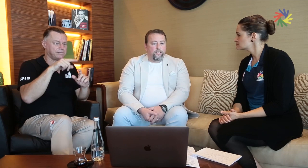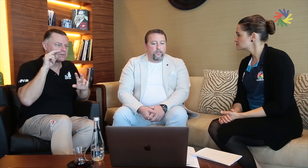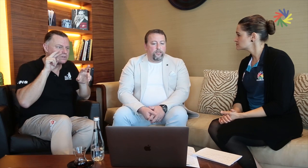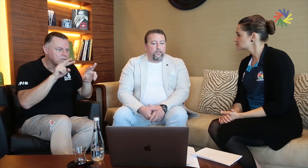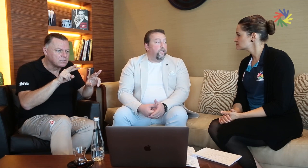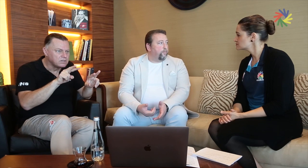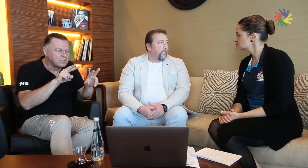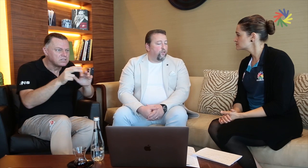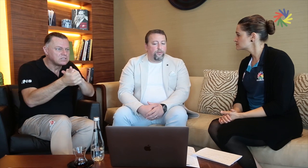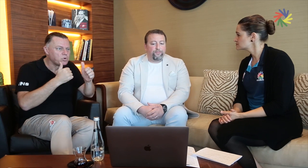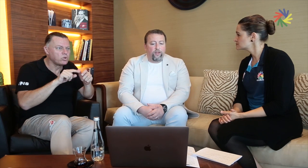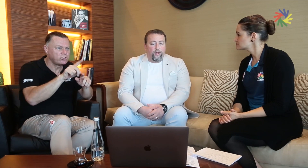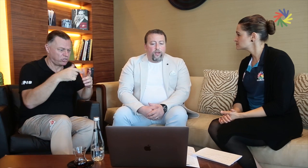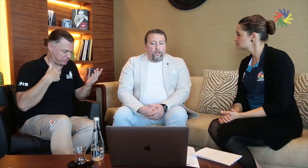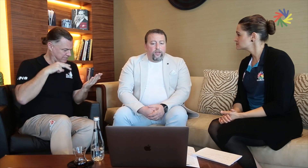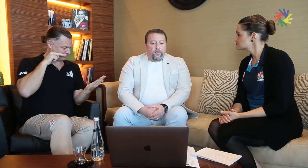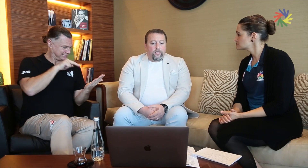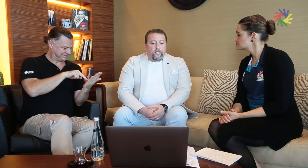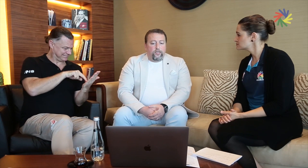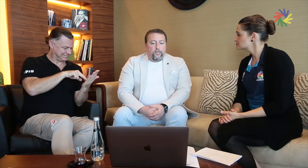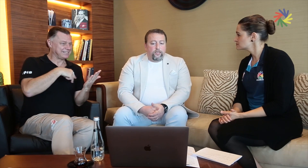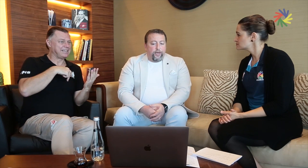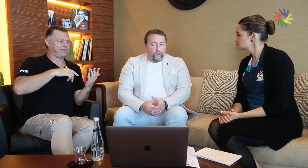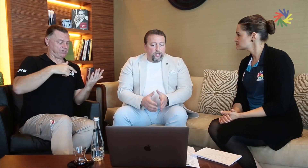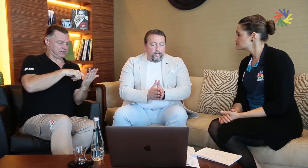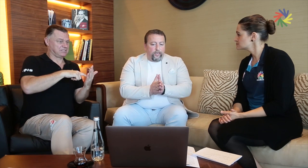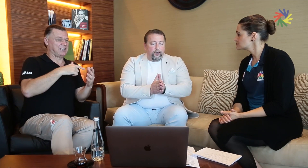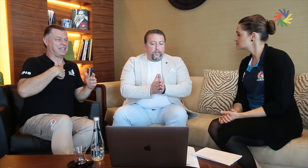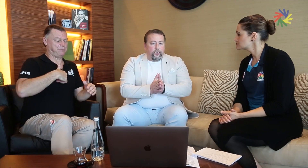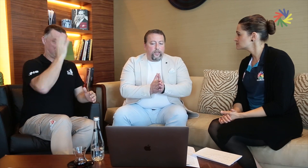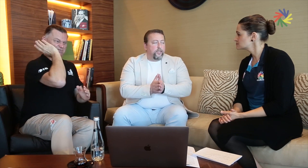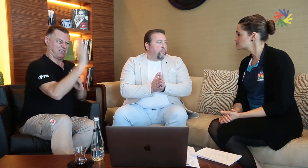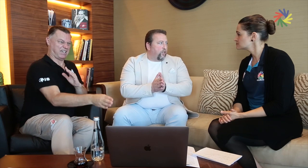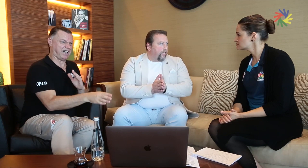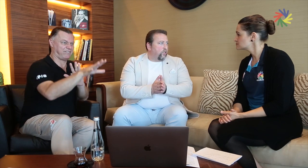Scoring System, On-Site Result System and TV Graphics